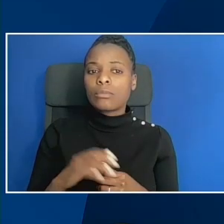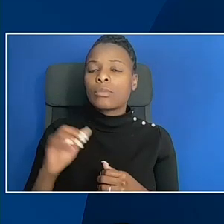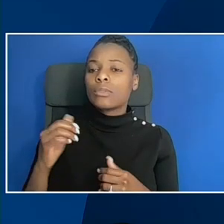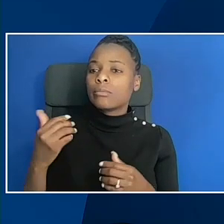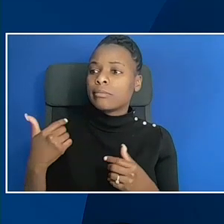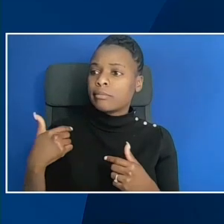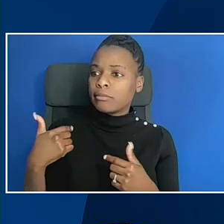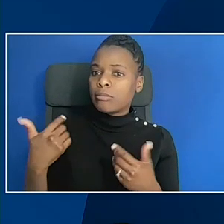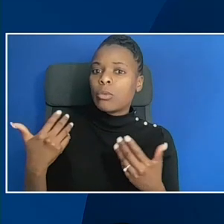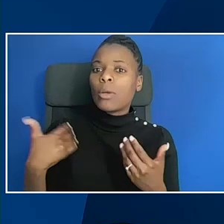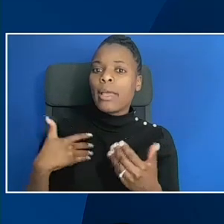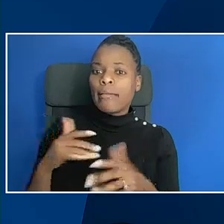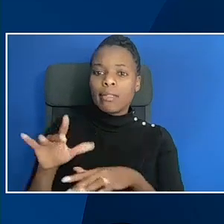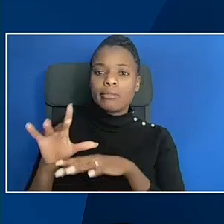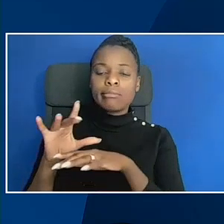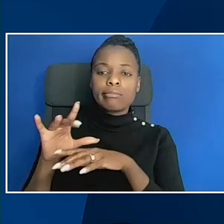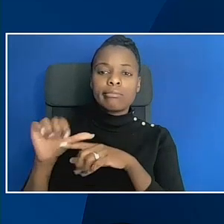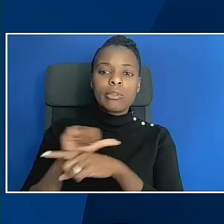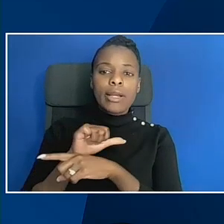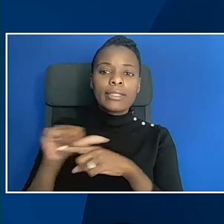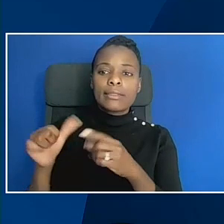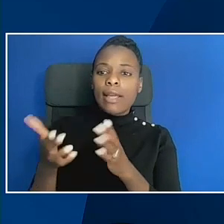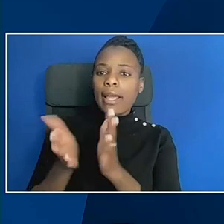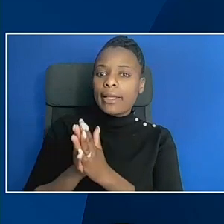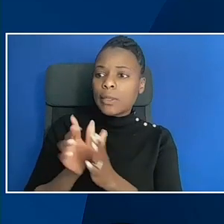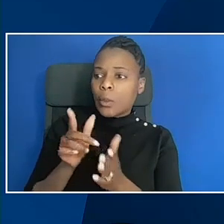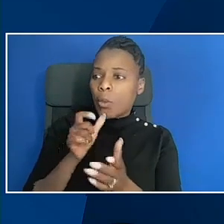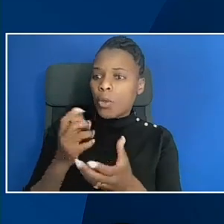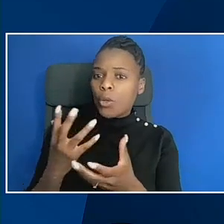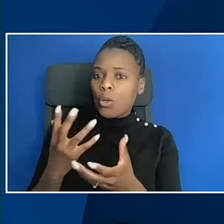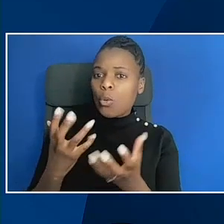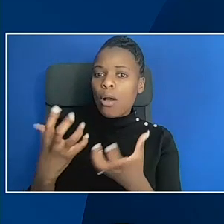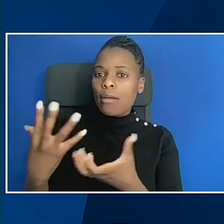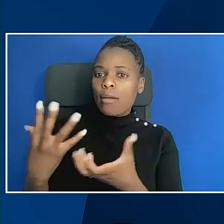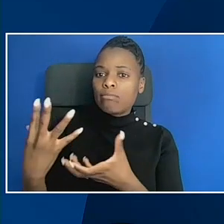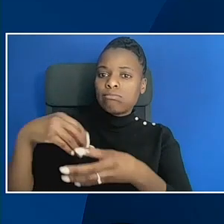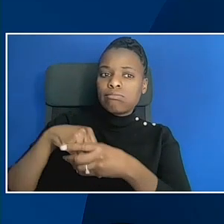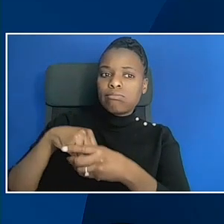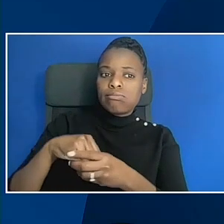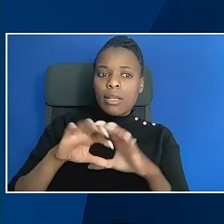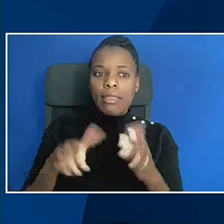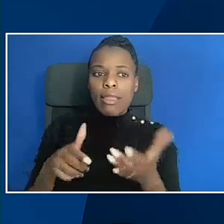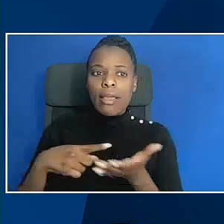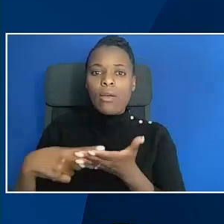asking the parties who they want in that caucus. So it is a matter of record as